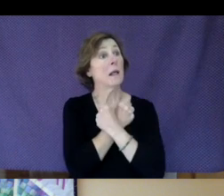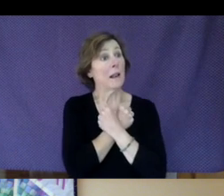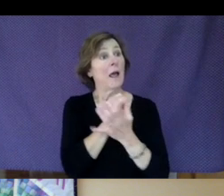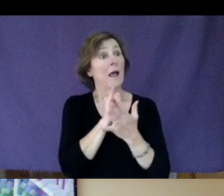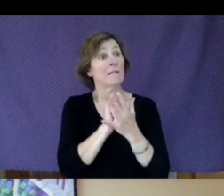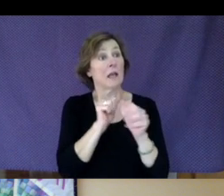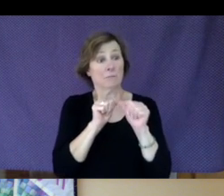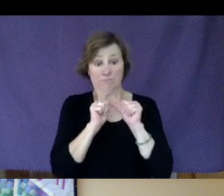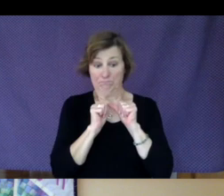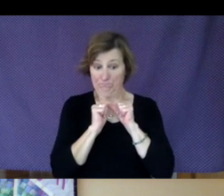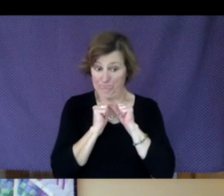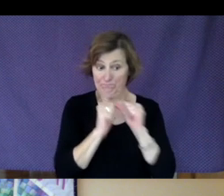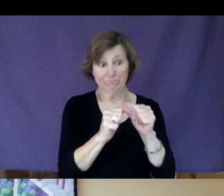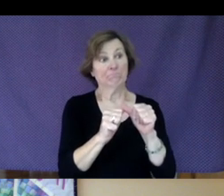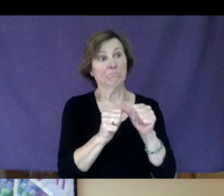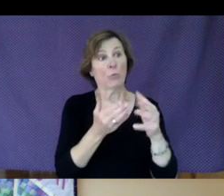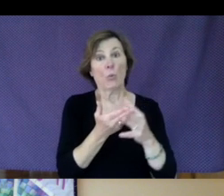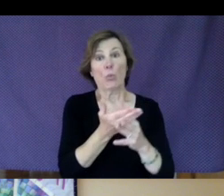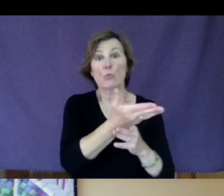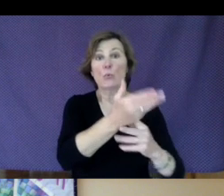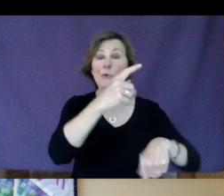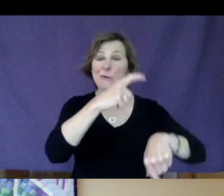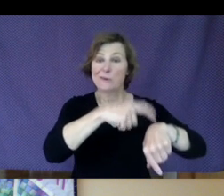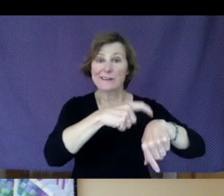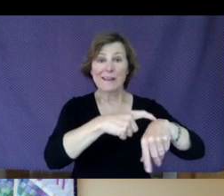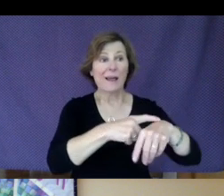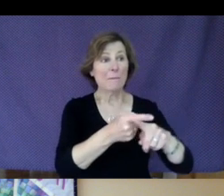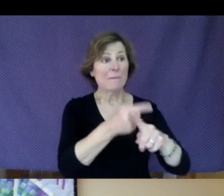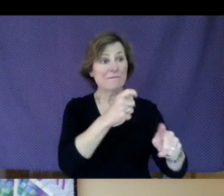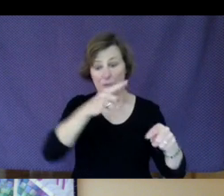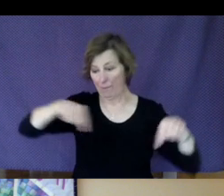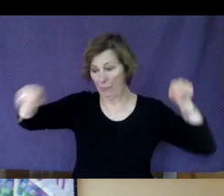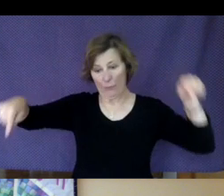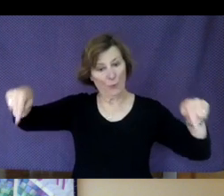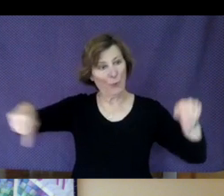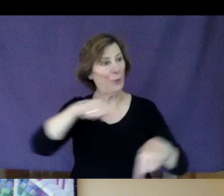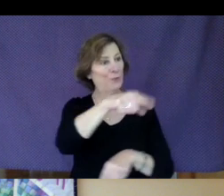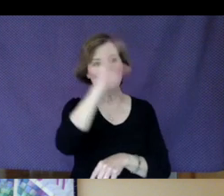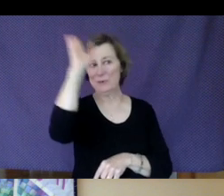From those you will never know You are your own person